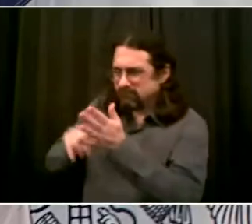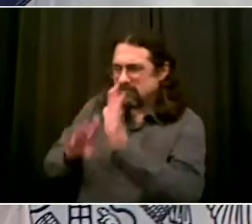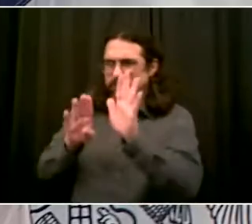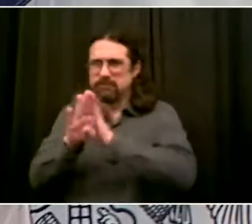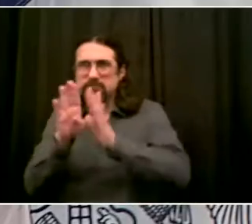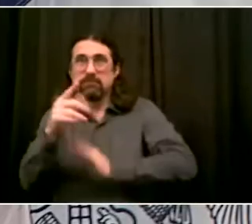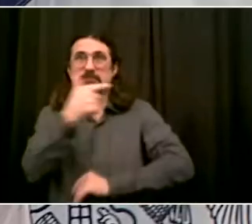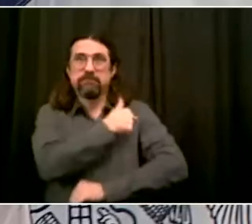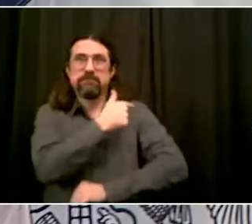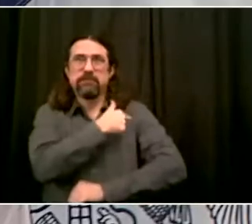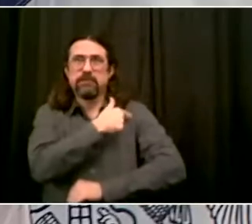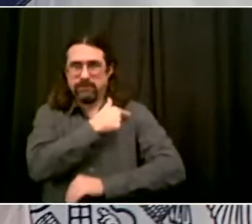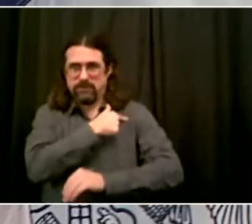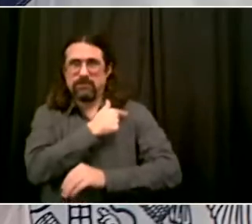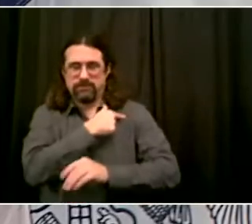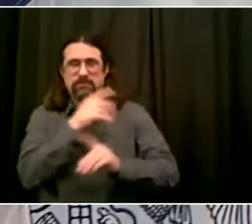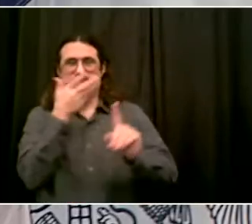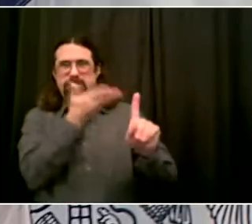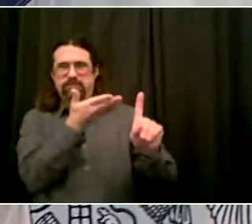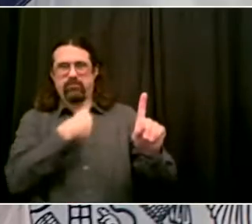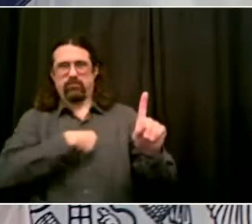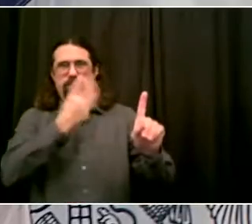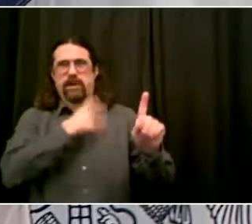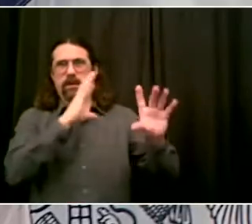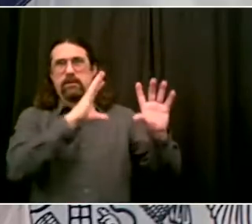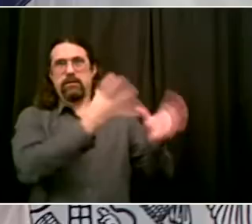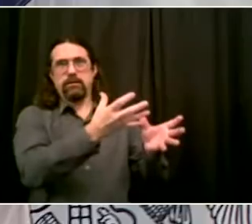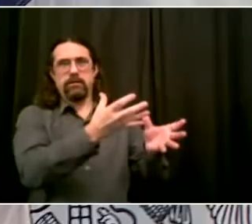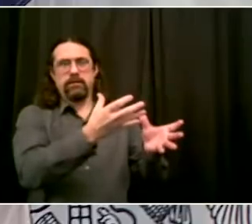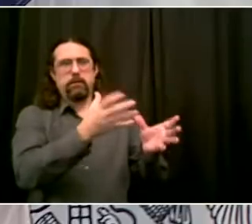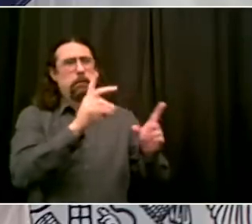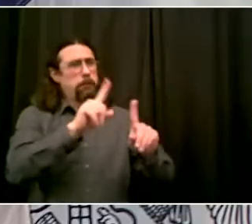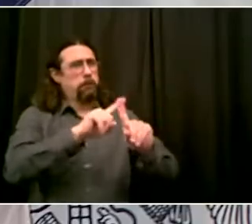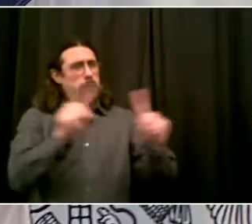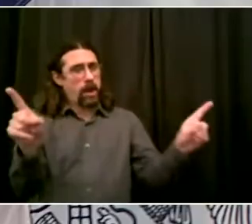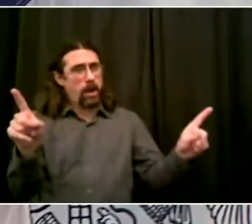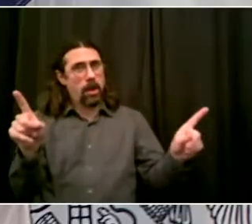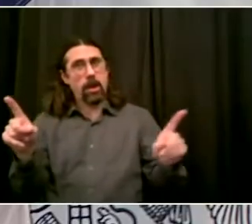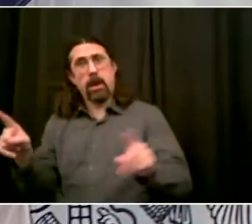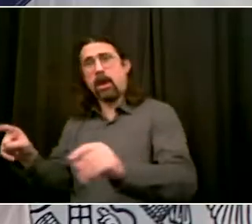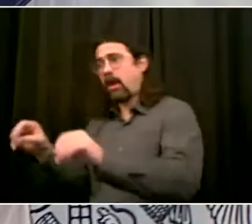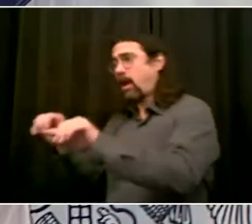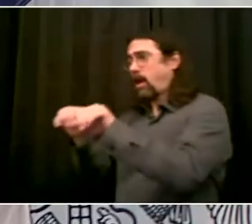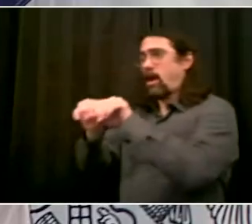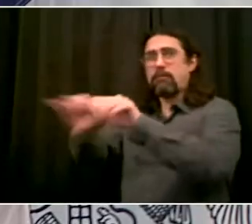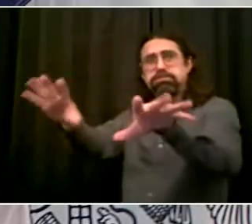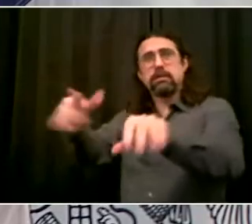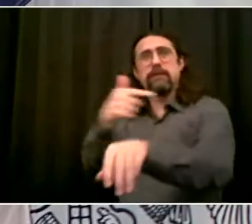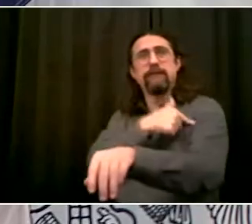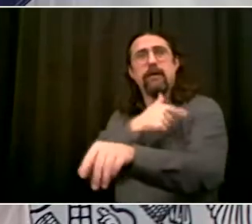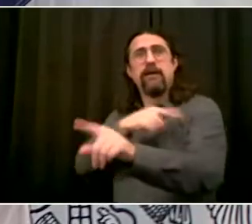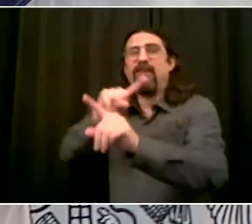THESE COMMUNITIES. I APPRECIATE VERY MUCHCHTH E QUESTION, BOB, BECAUSE IIT'S